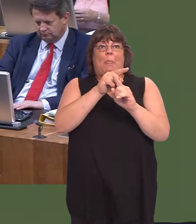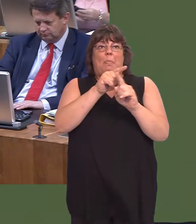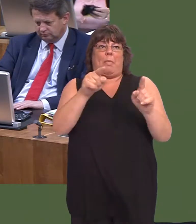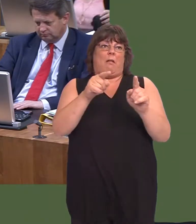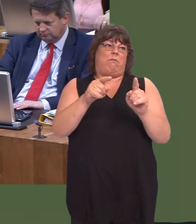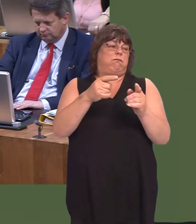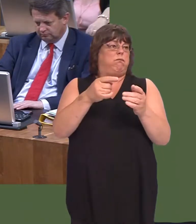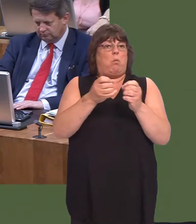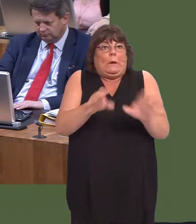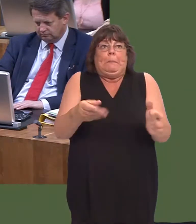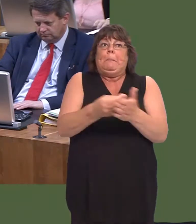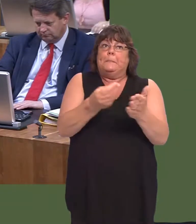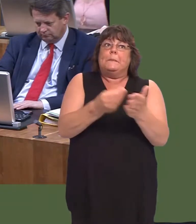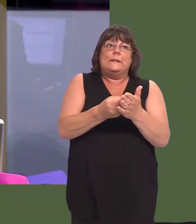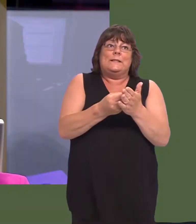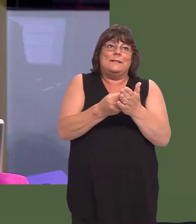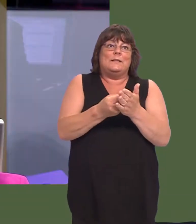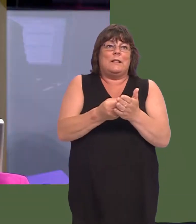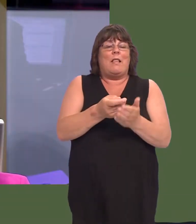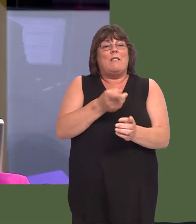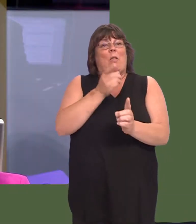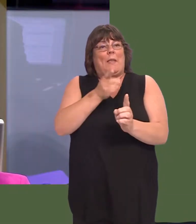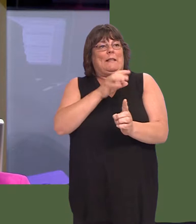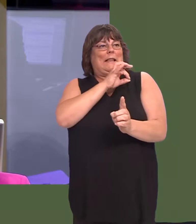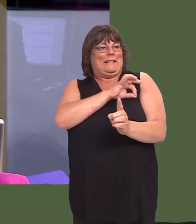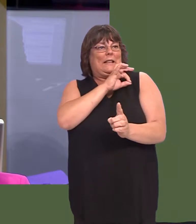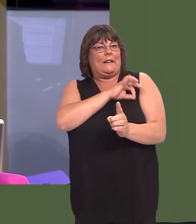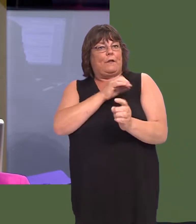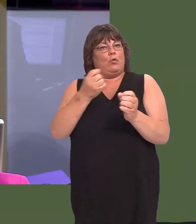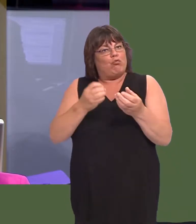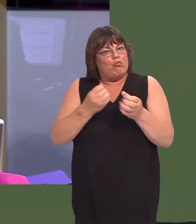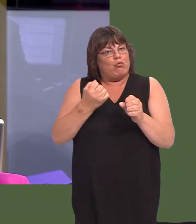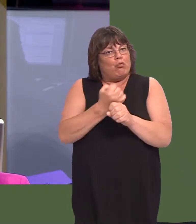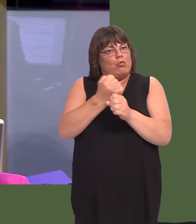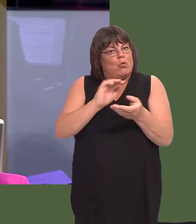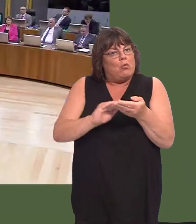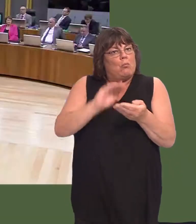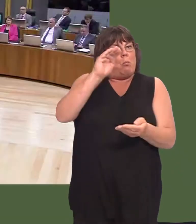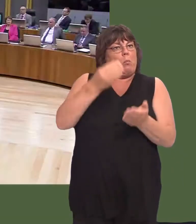are costing themselves more money, and that is the inbuilt incentive in terms of ensuring that we see more recycling.